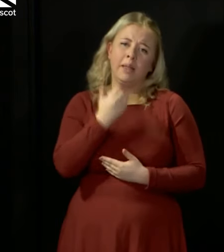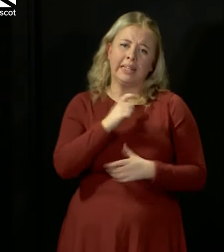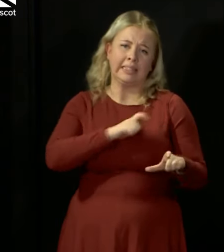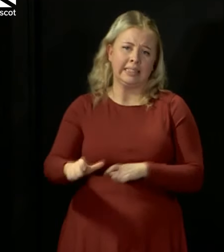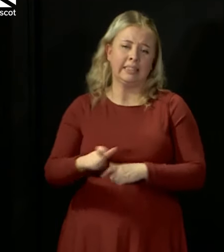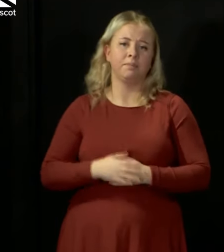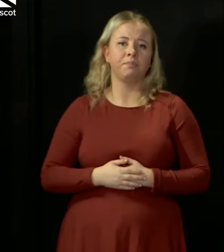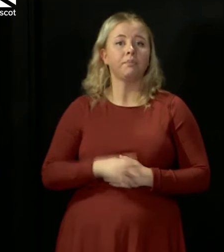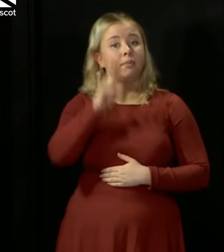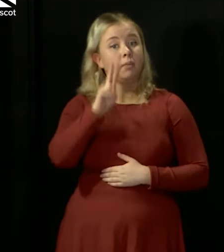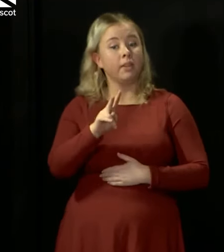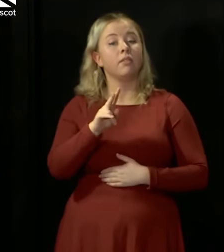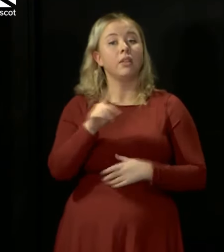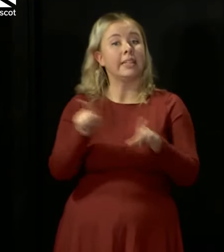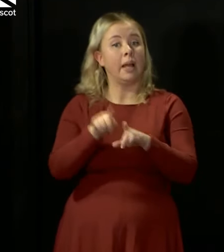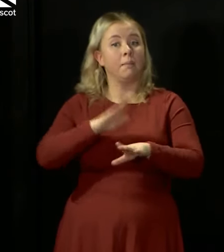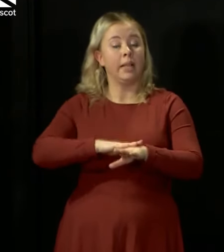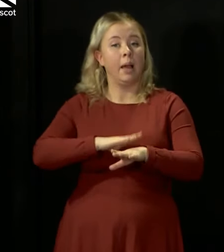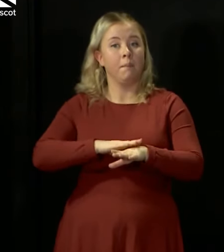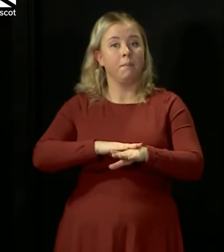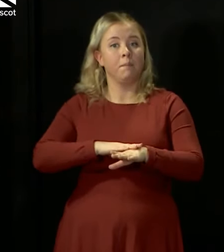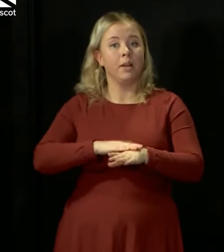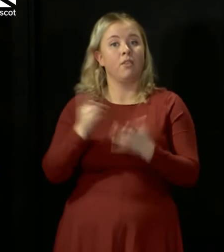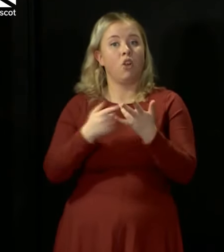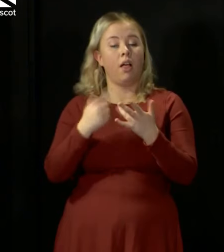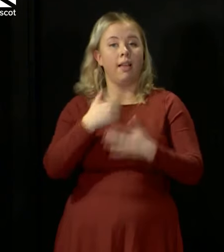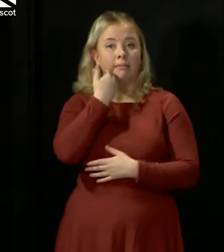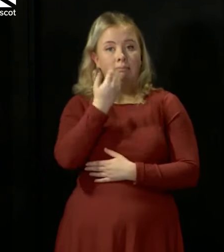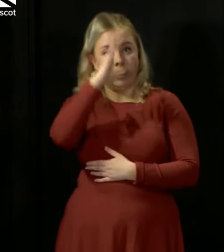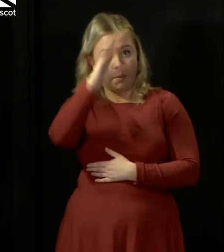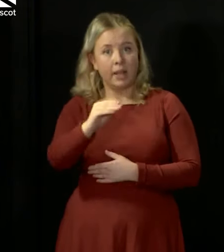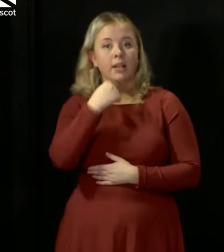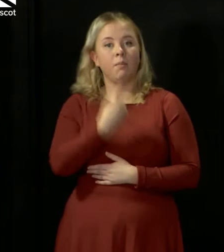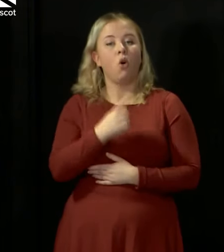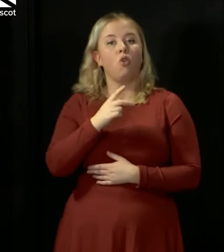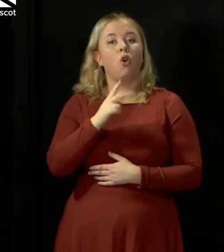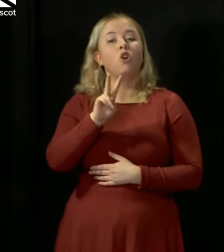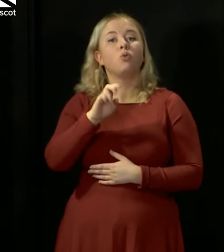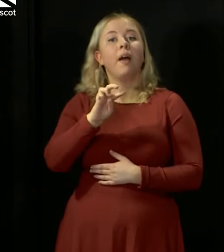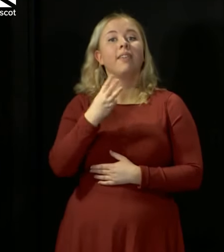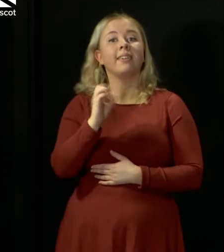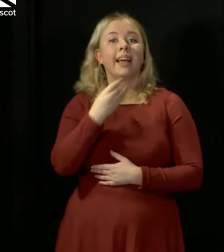We will see you at the same time for another daily update tomorrow at 12:30 in the meantime thank you again for joining us.